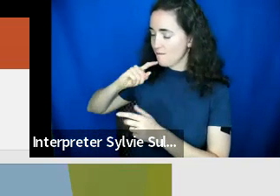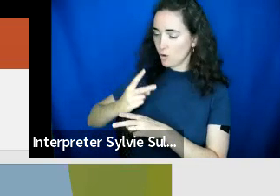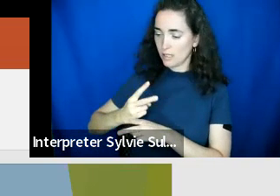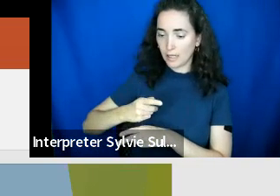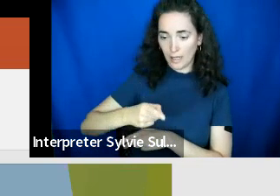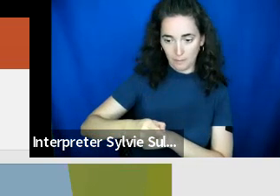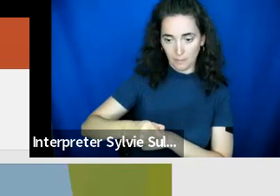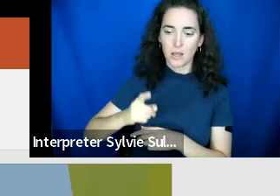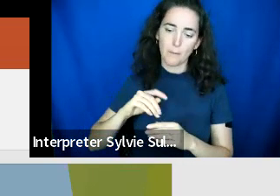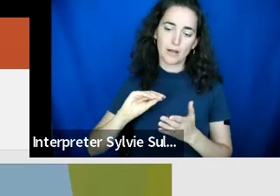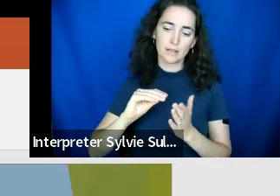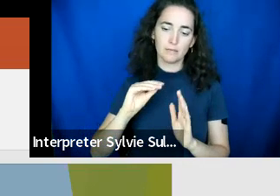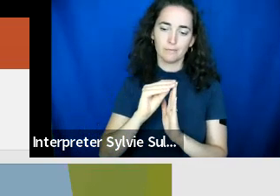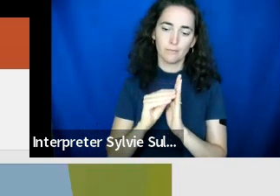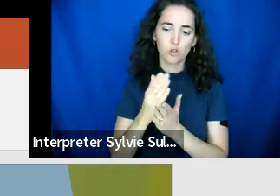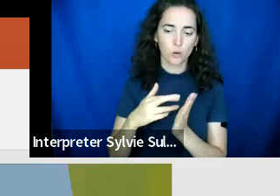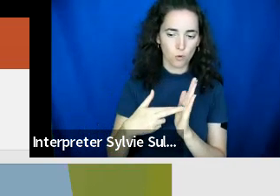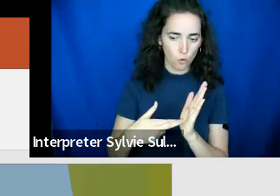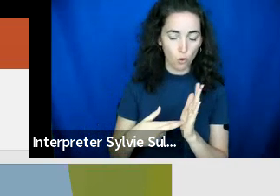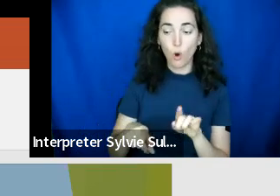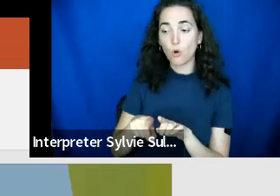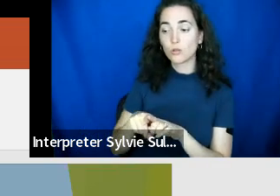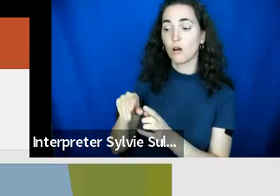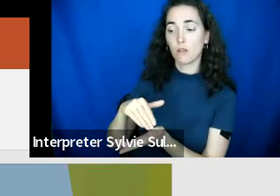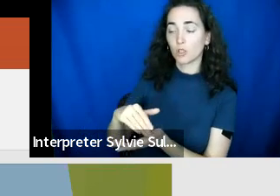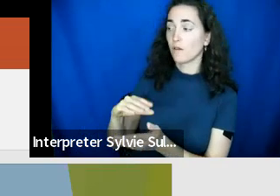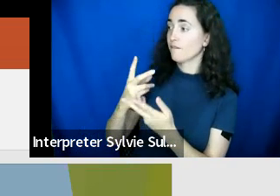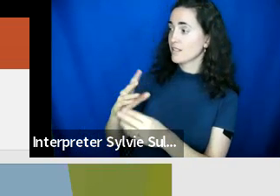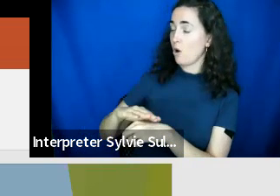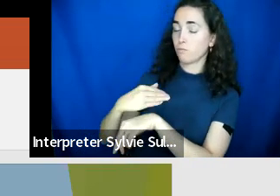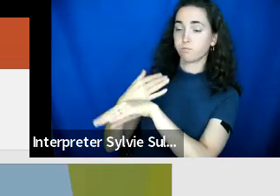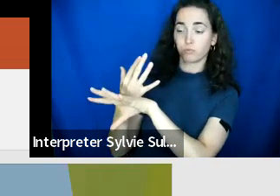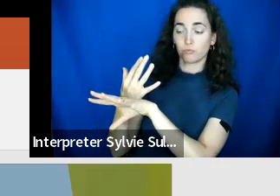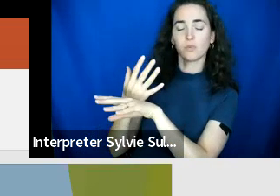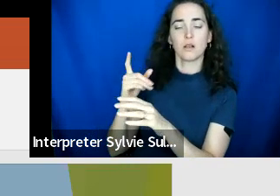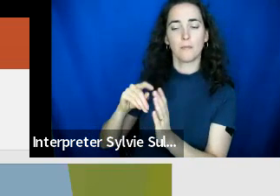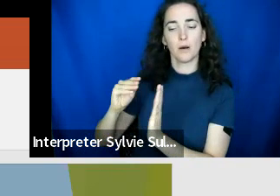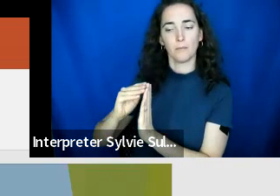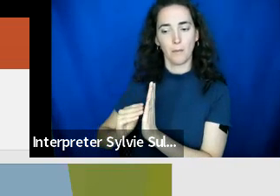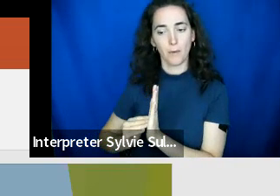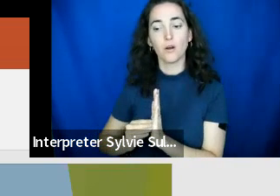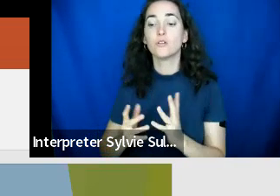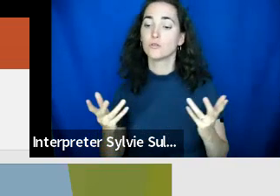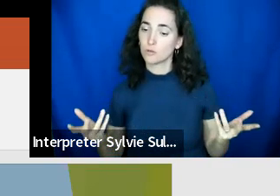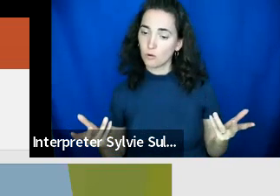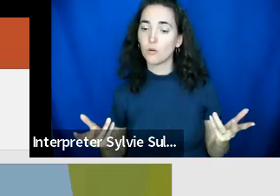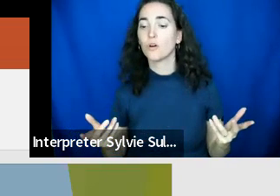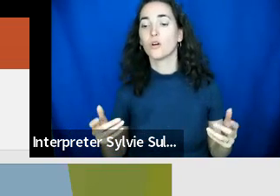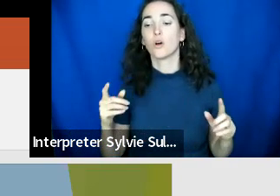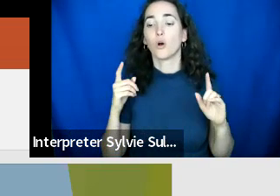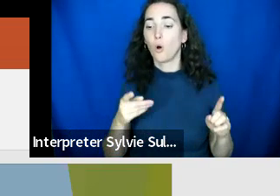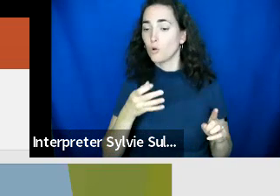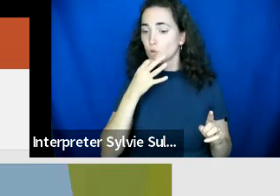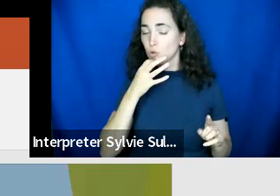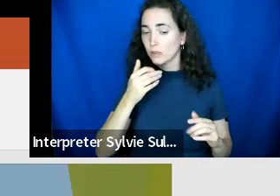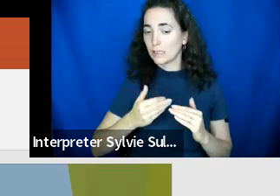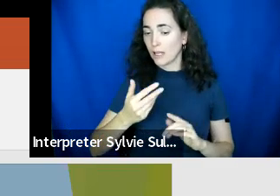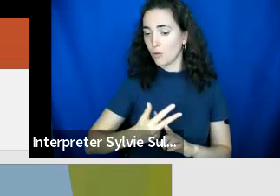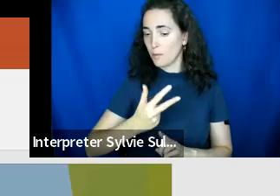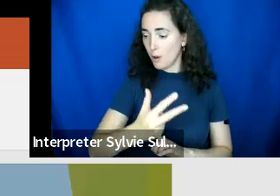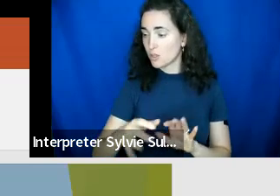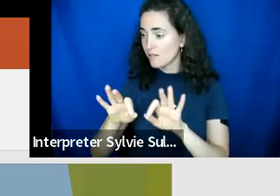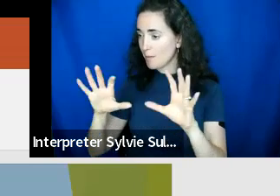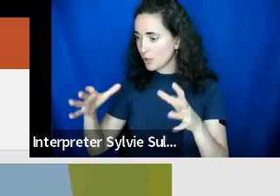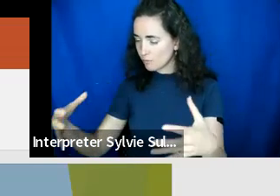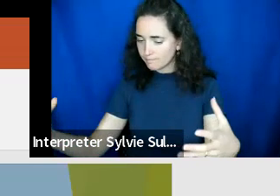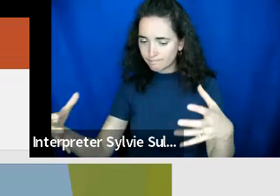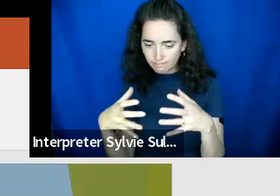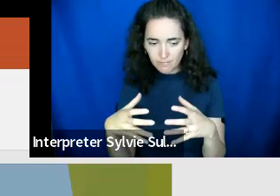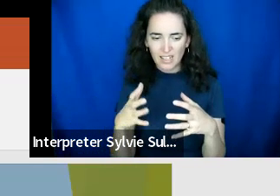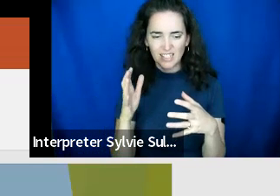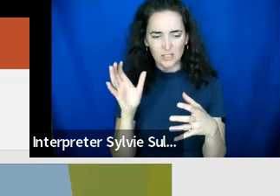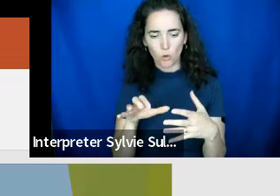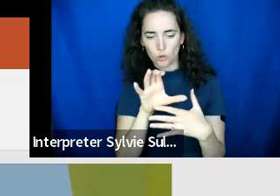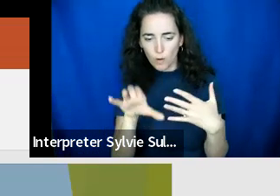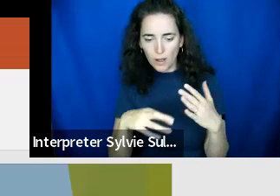this quarter. that's one of the things that we'll be working on is pulling those family groups back together, so we can more clearly define that criteria.